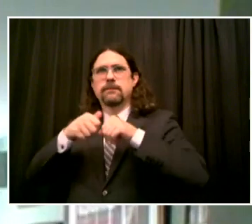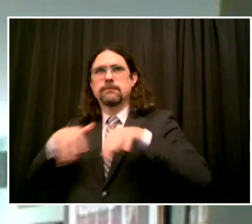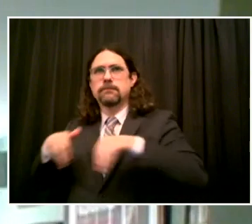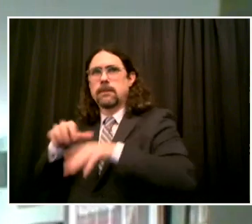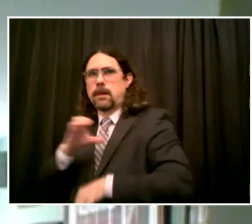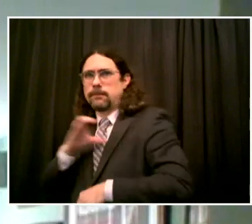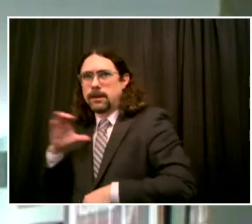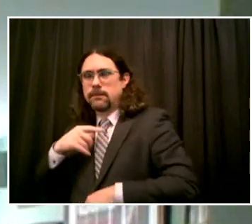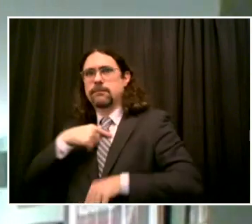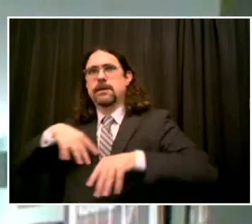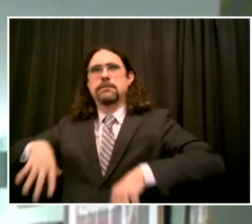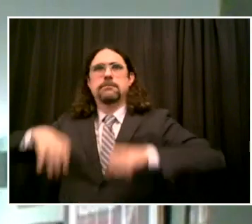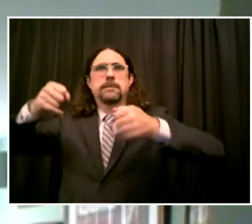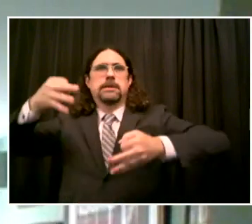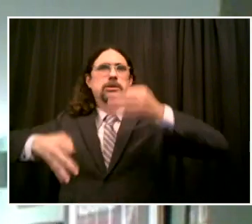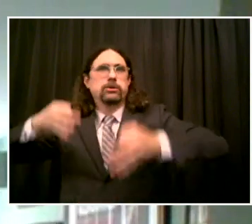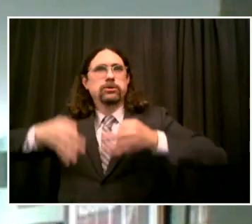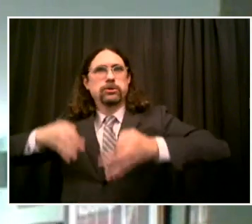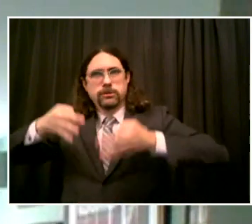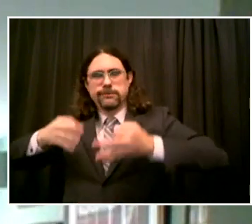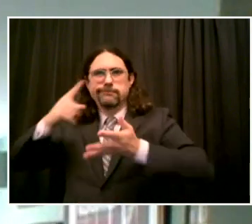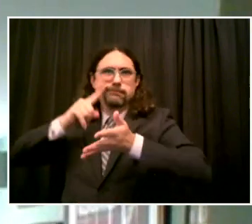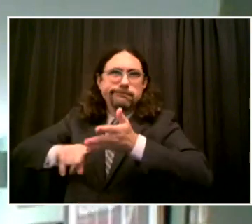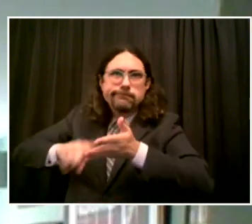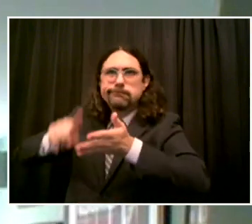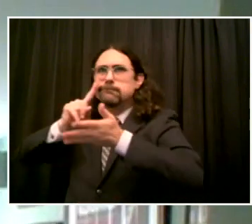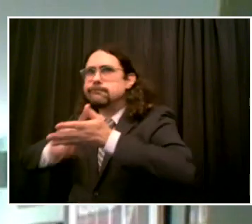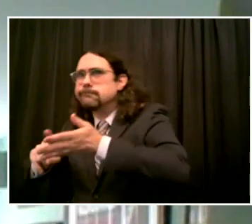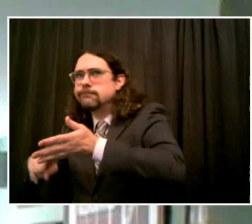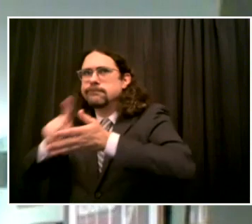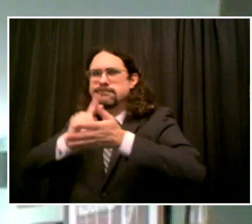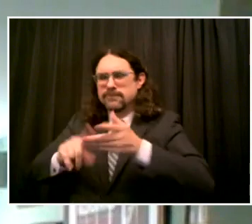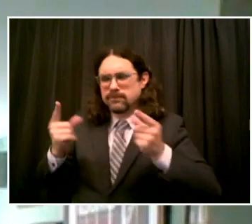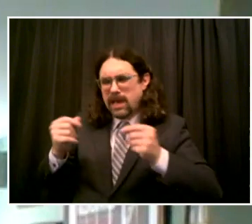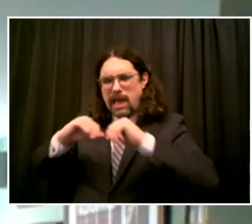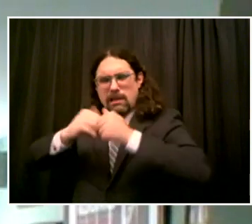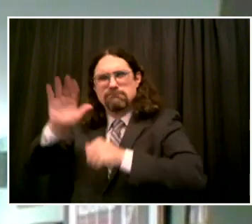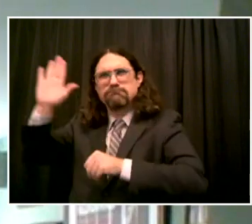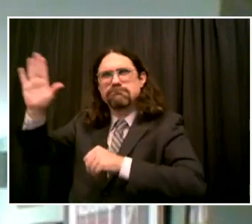HELD INVESTIGATORY HEARIN LGSAST